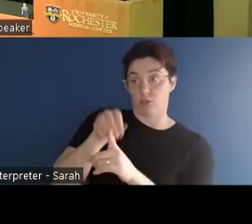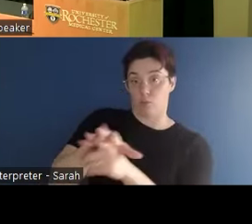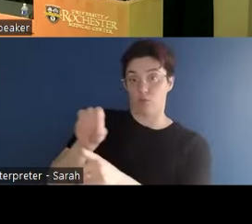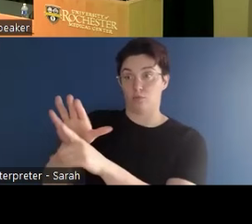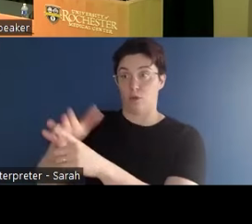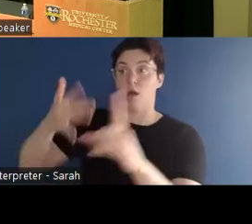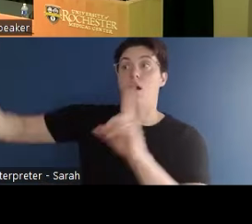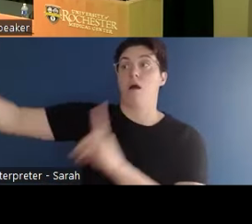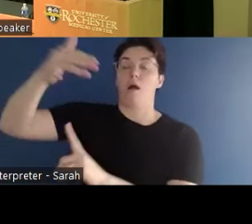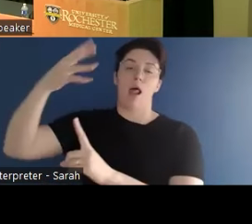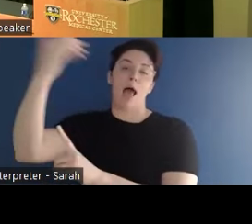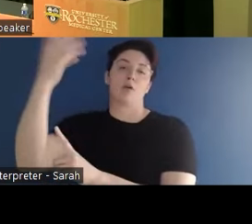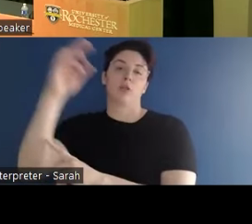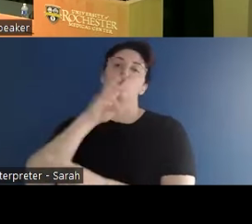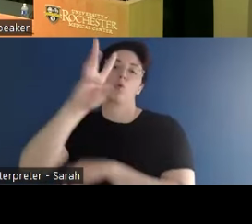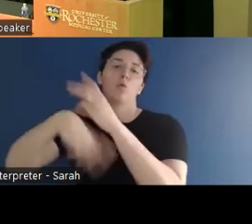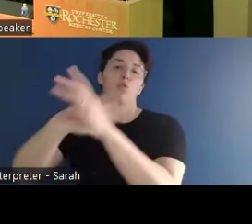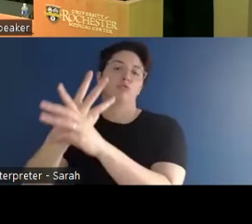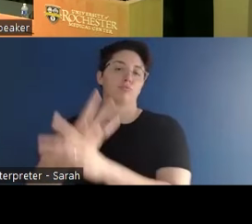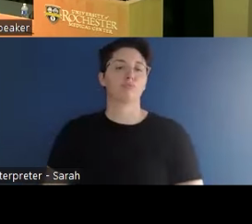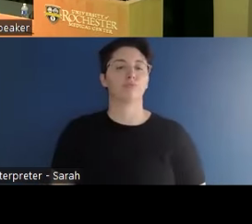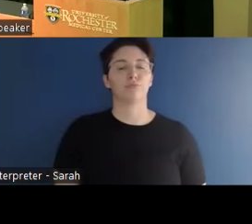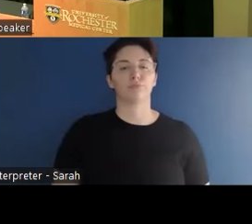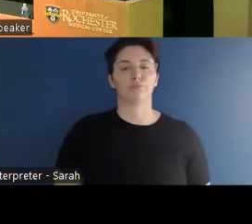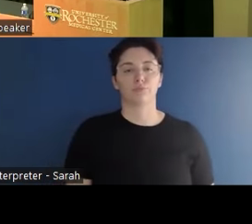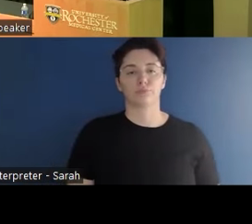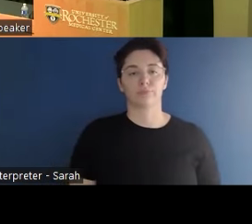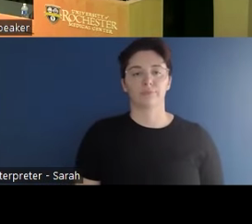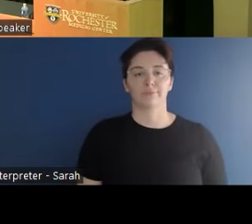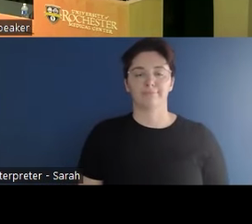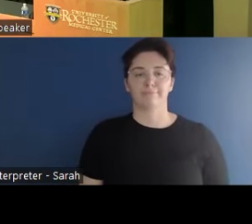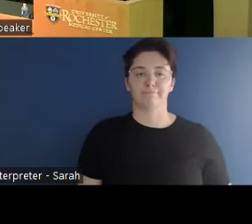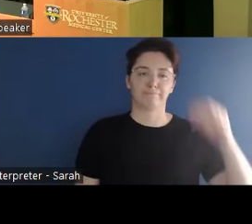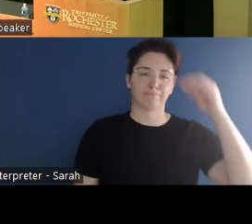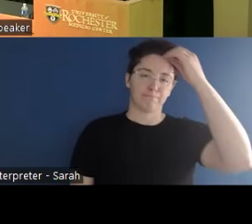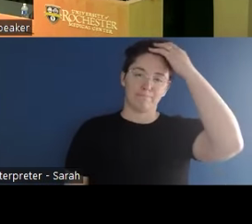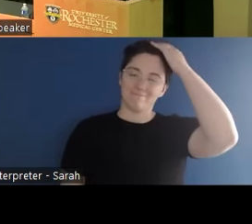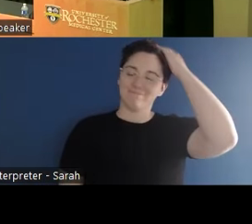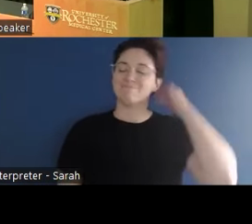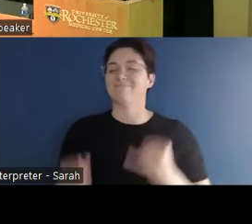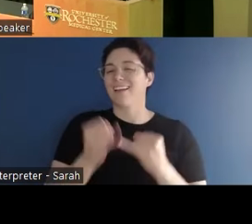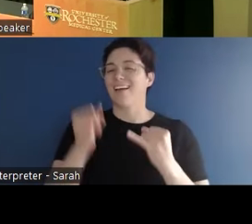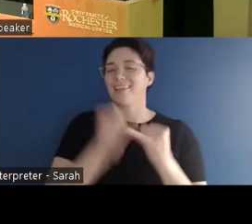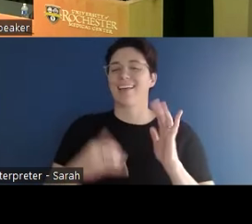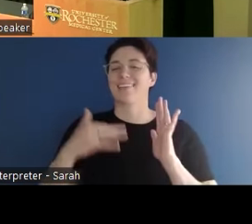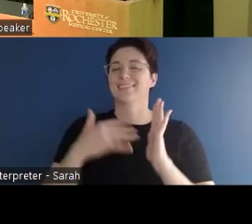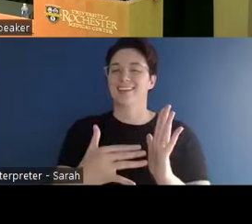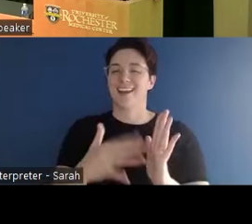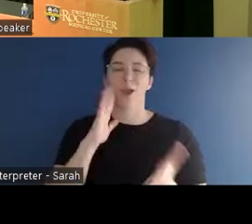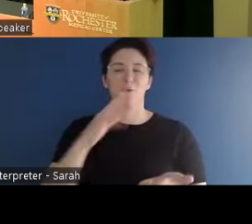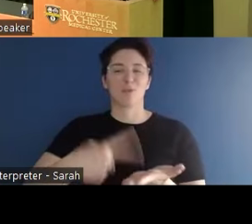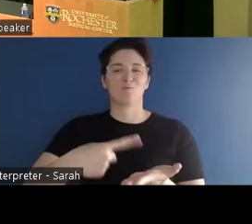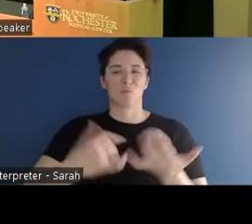world all right this is the final study I'll discuss here today and IT addresses